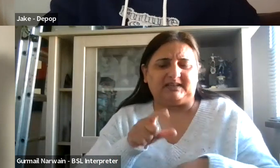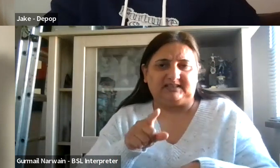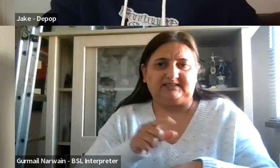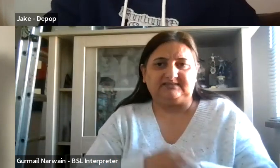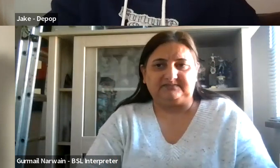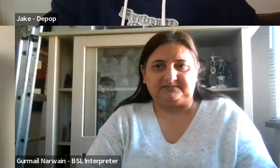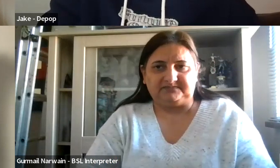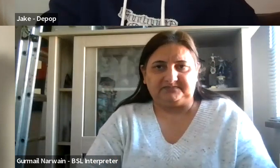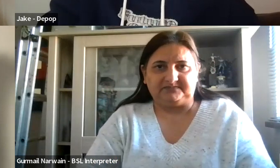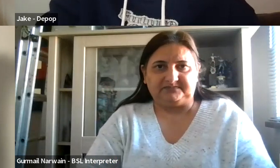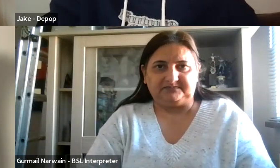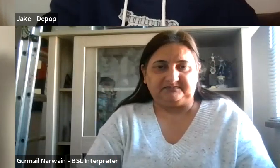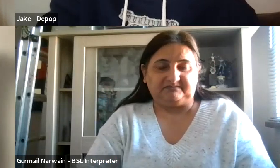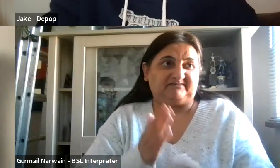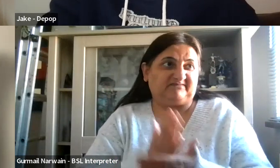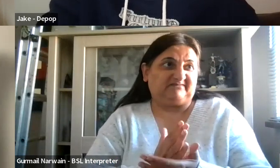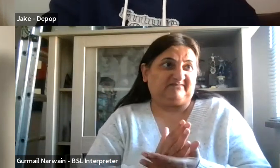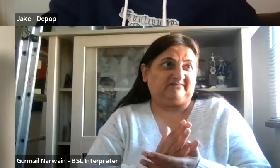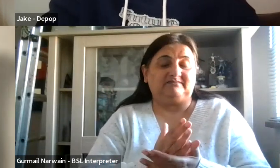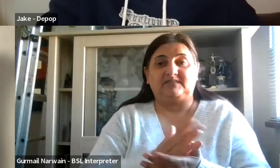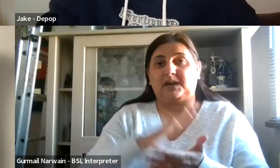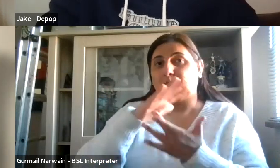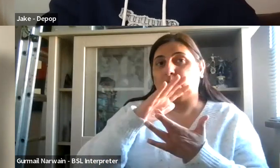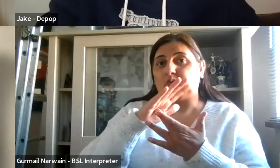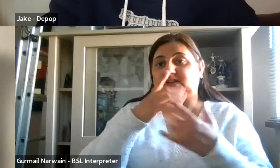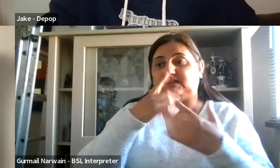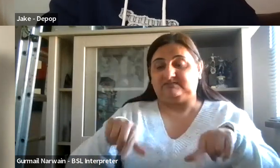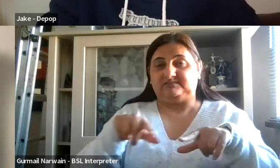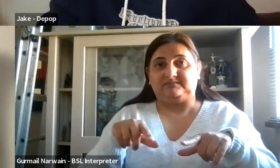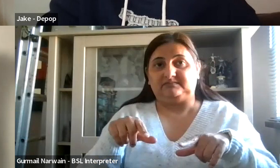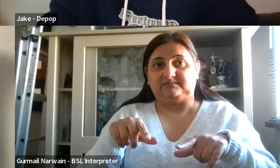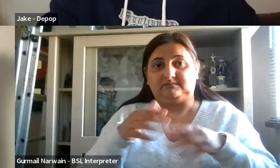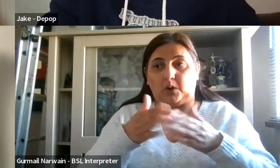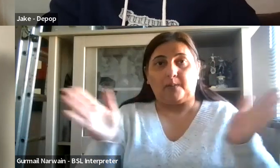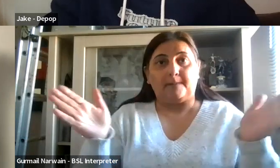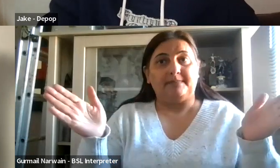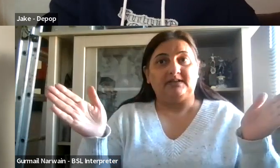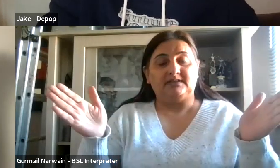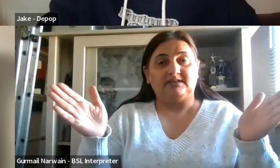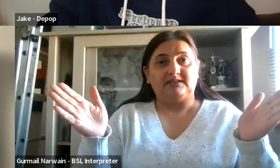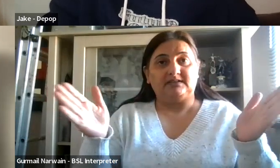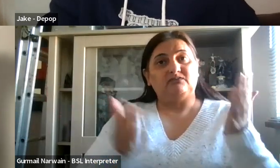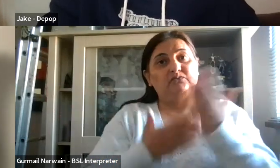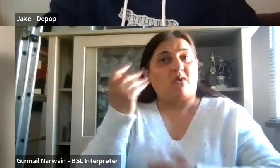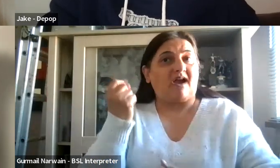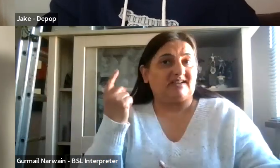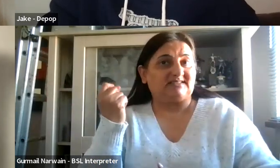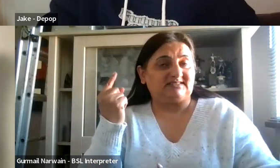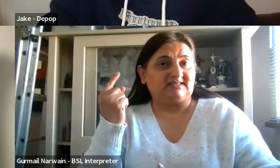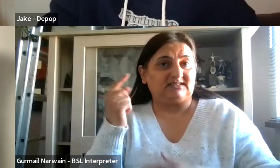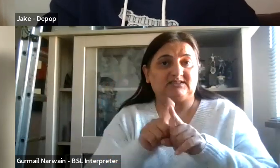Why, it's just it's so important for us to be open to new ideas and to be the first to